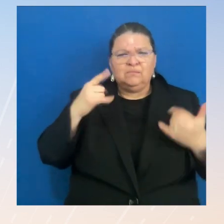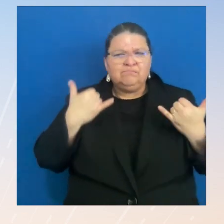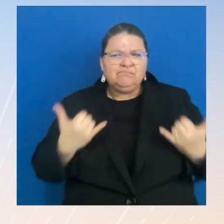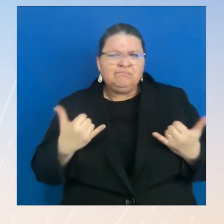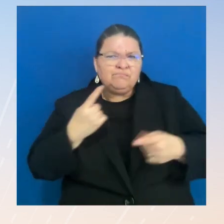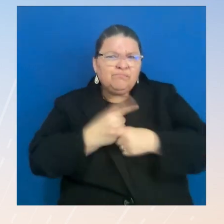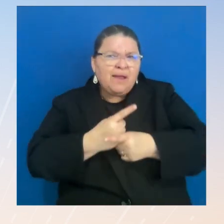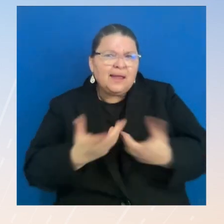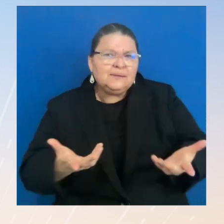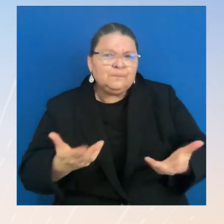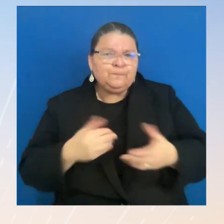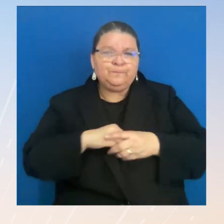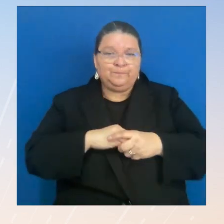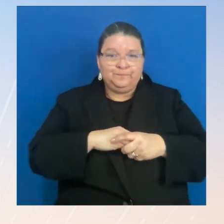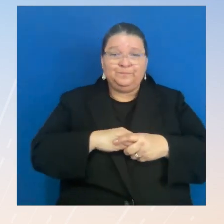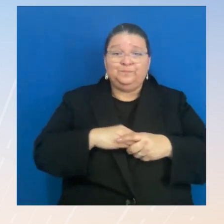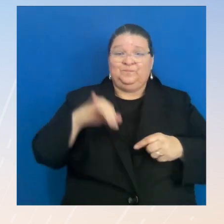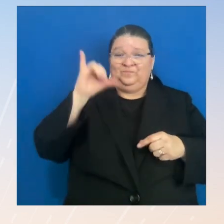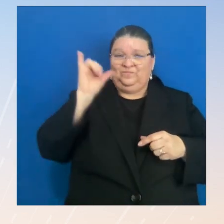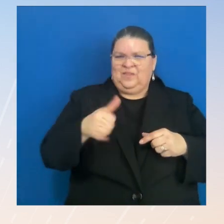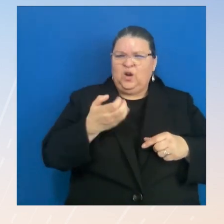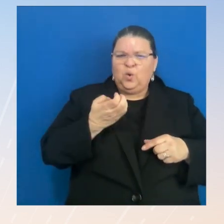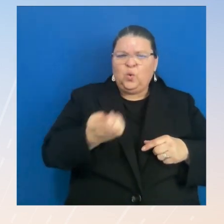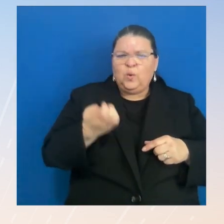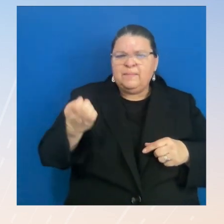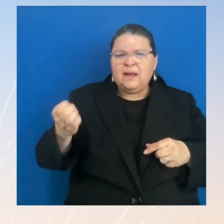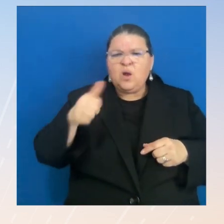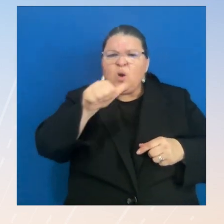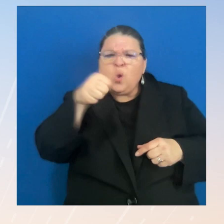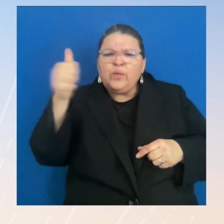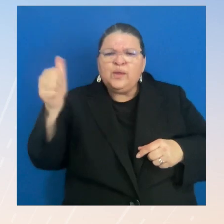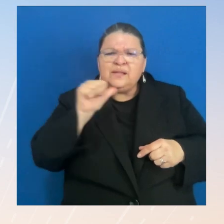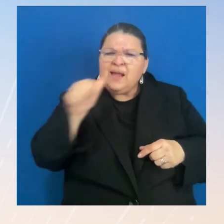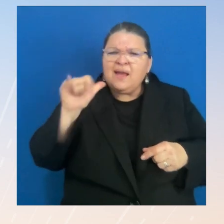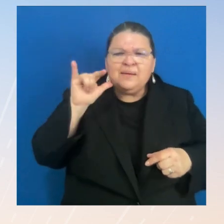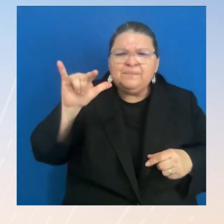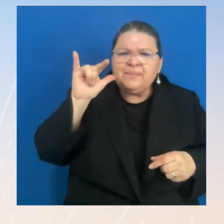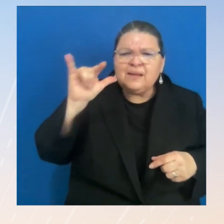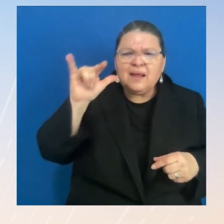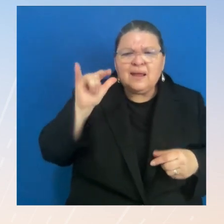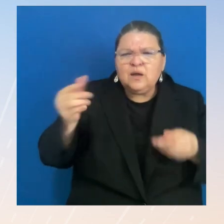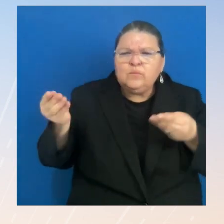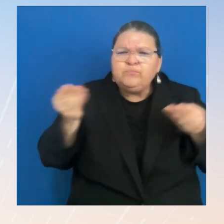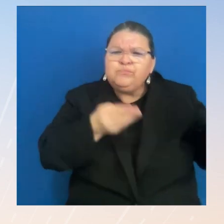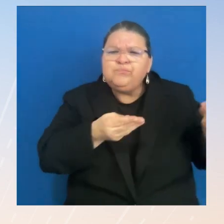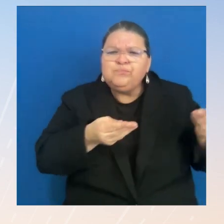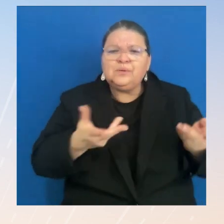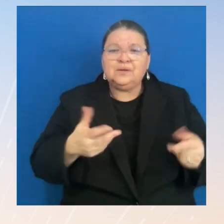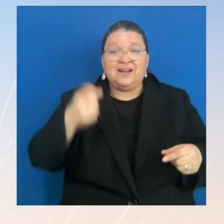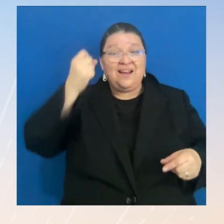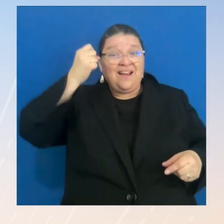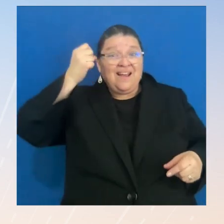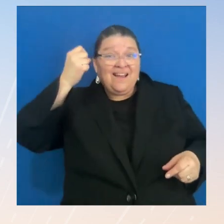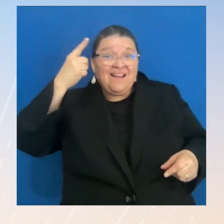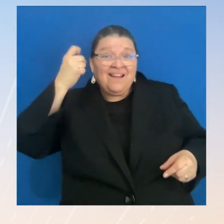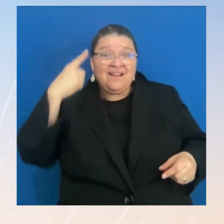in a way that is not taking off from a NATO airbase without getting into specifics of how it's transferred. The Press: But it's originating